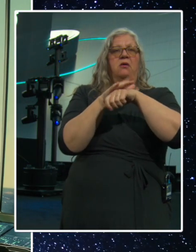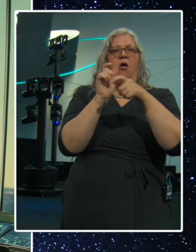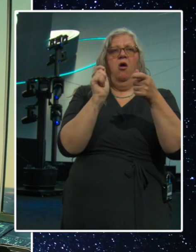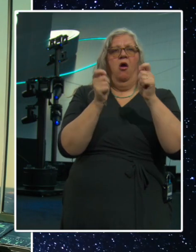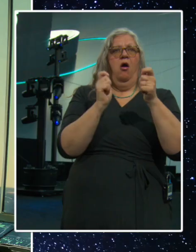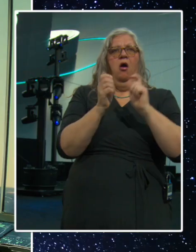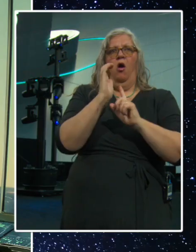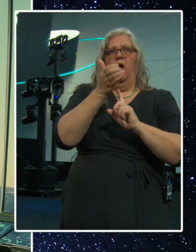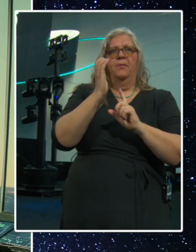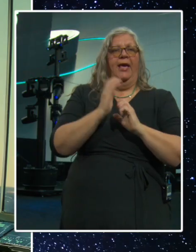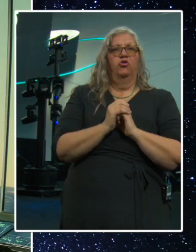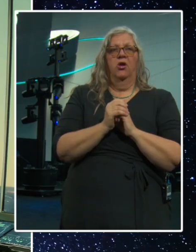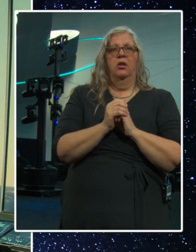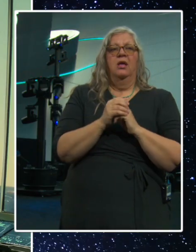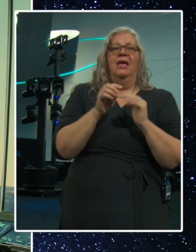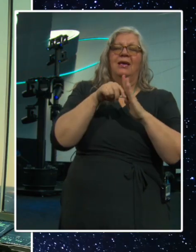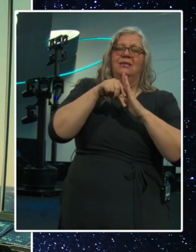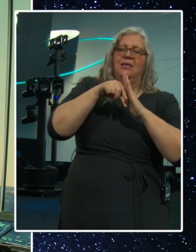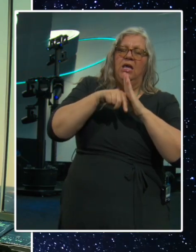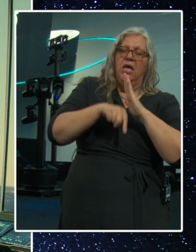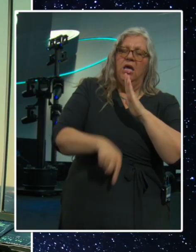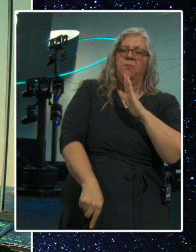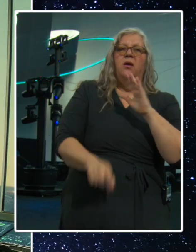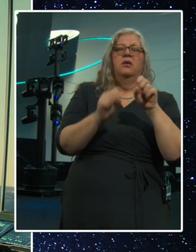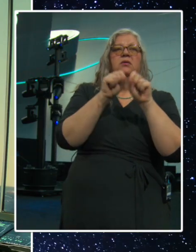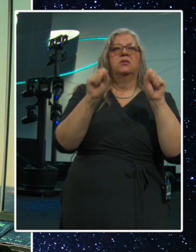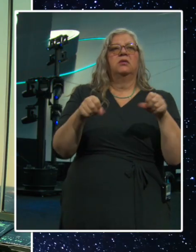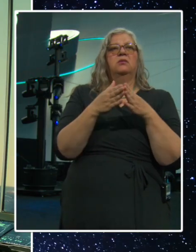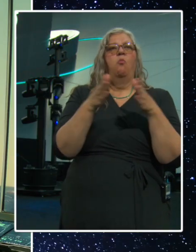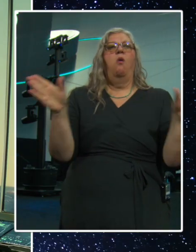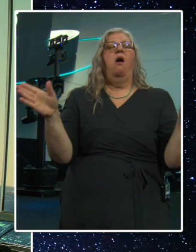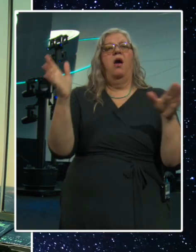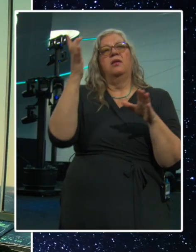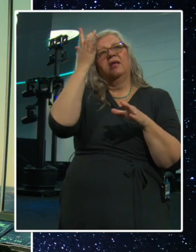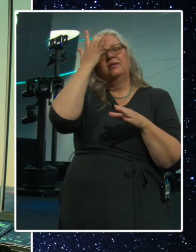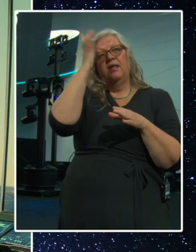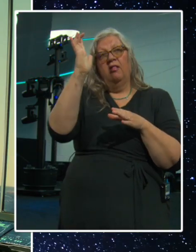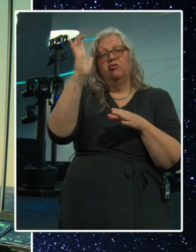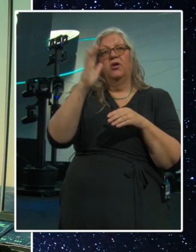It is a deep system-wide intelligence grounded in